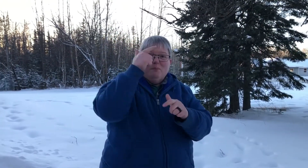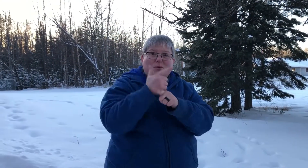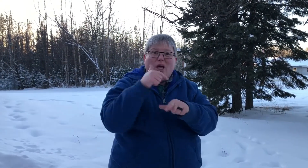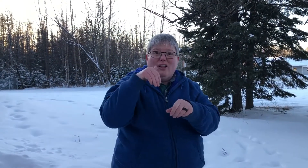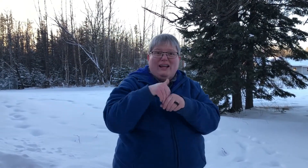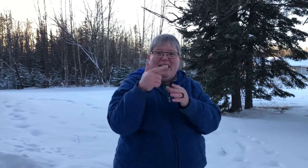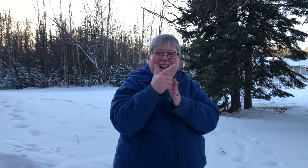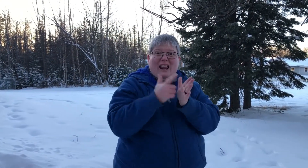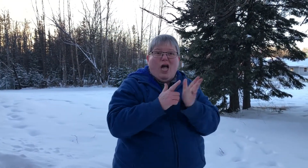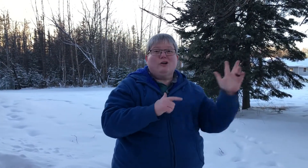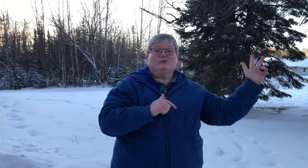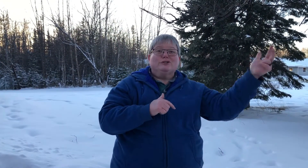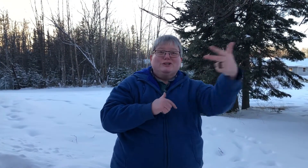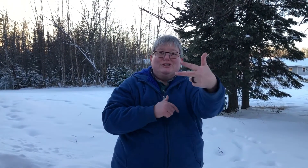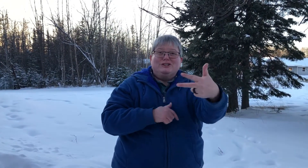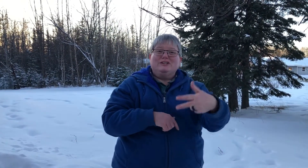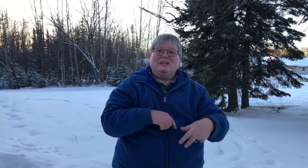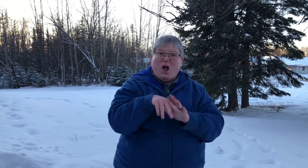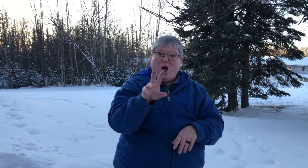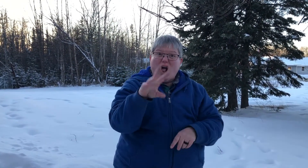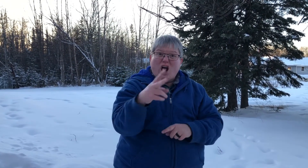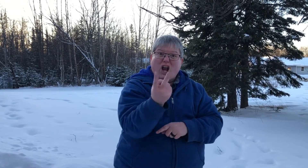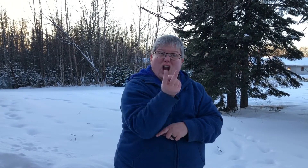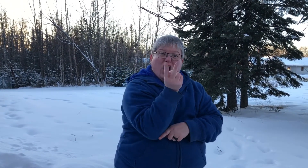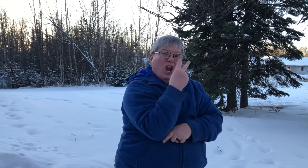Hey, my brother-in-law just pulled in the driveway and said look!